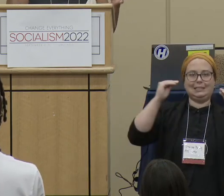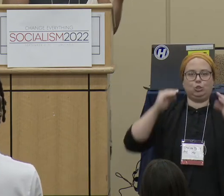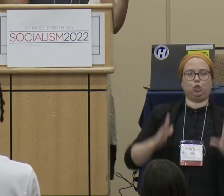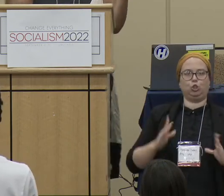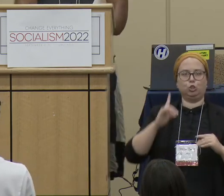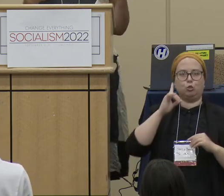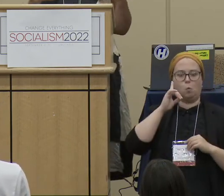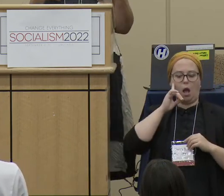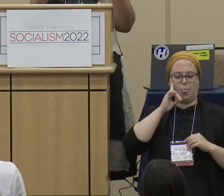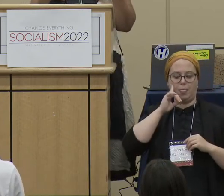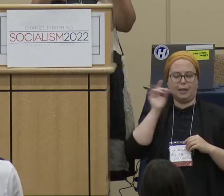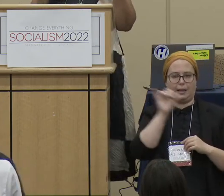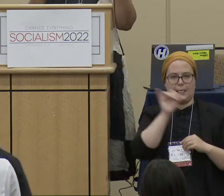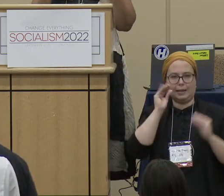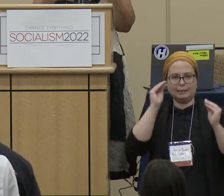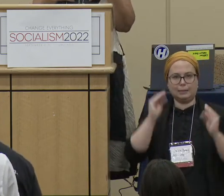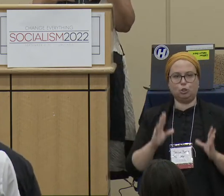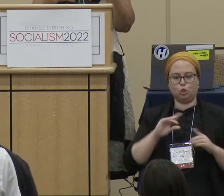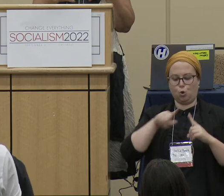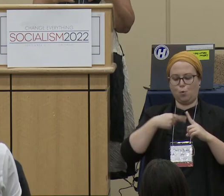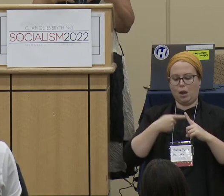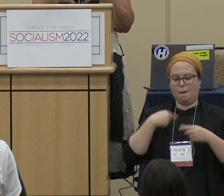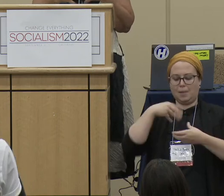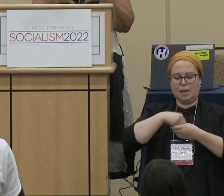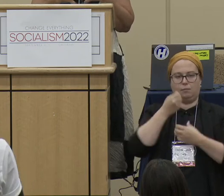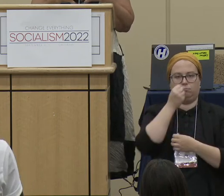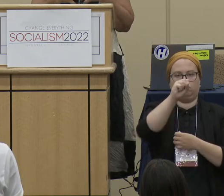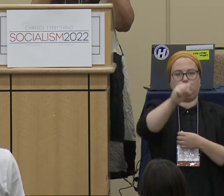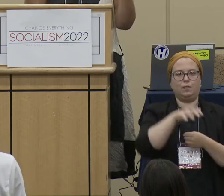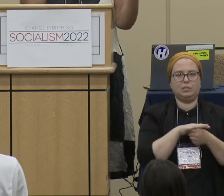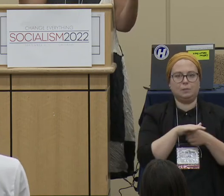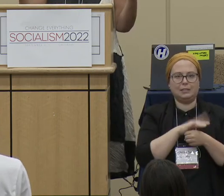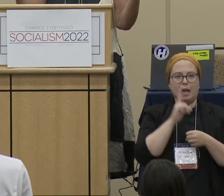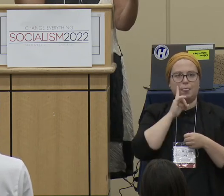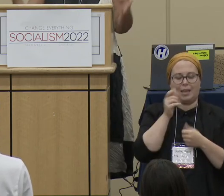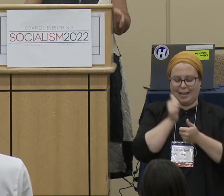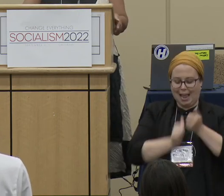teacher. So, I think like a teacher sometimes. When I'm in